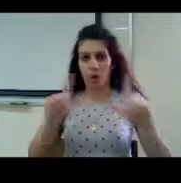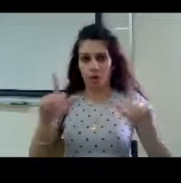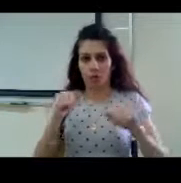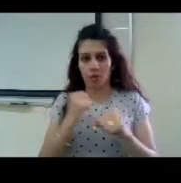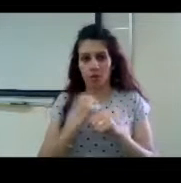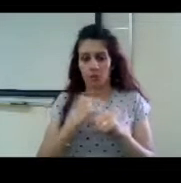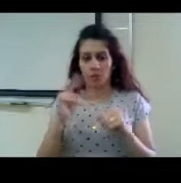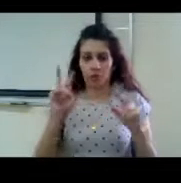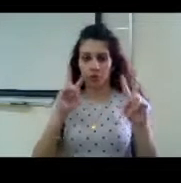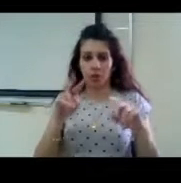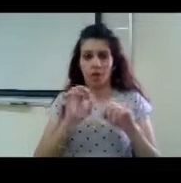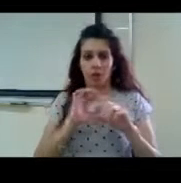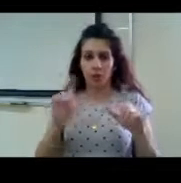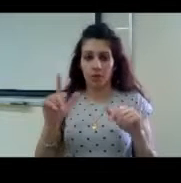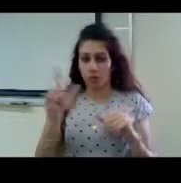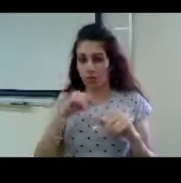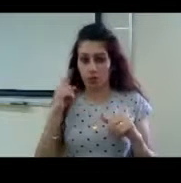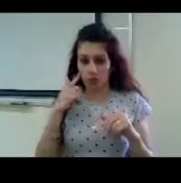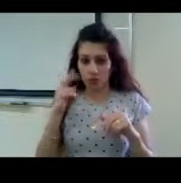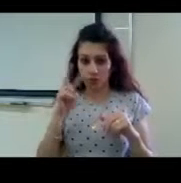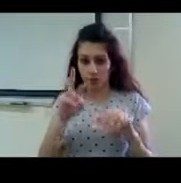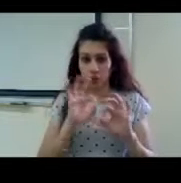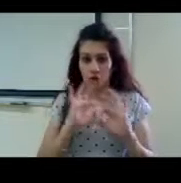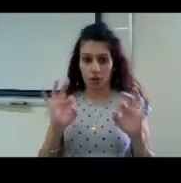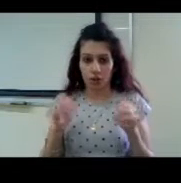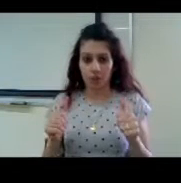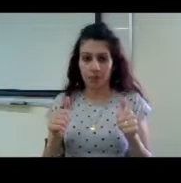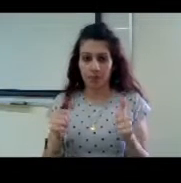it's an ecosystem of products because we care about equity